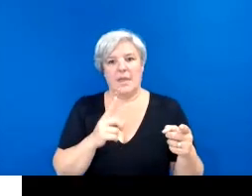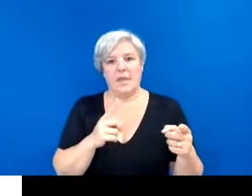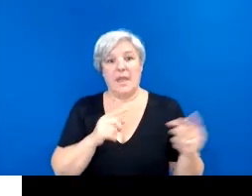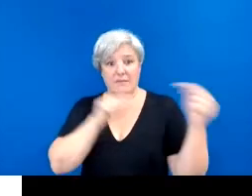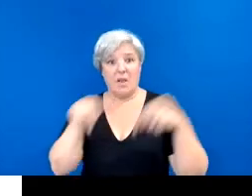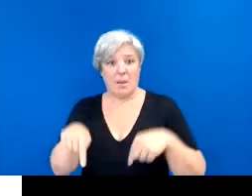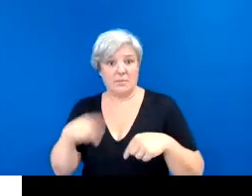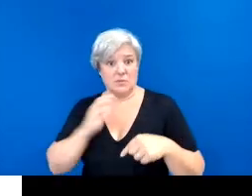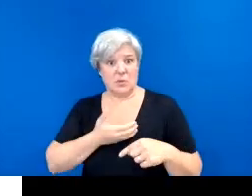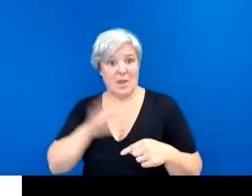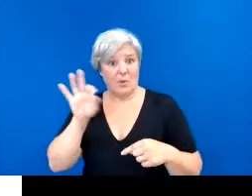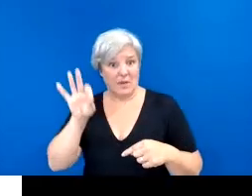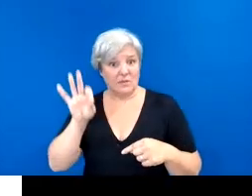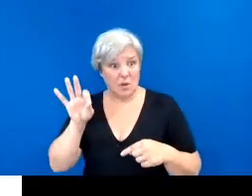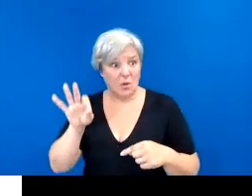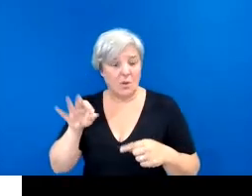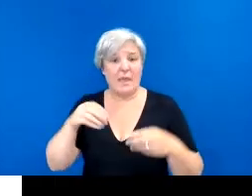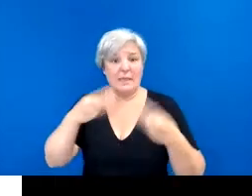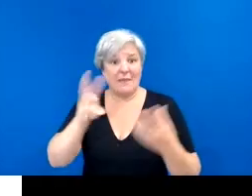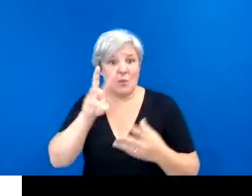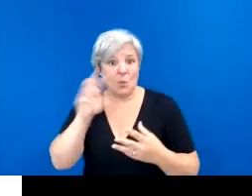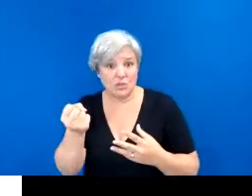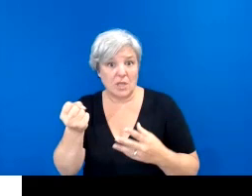and done a workshop for us and we've also had like a